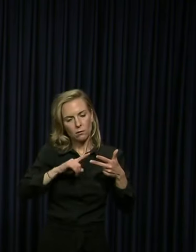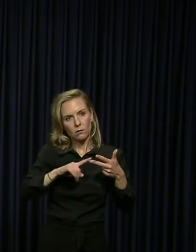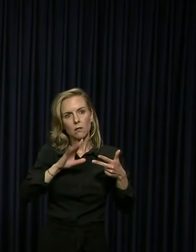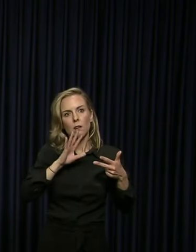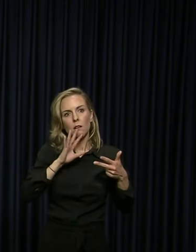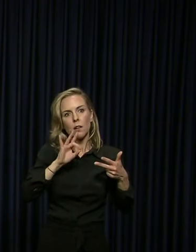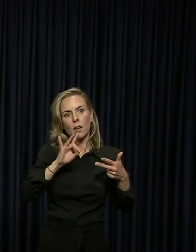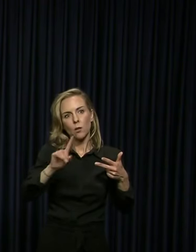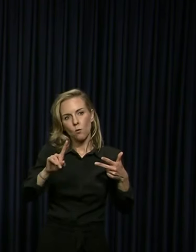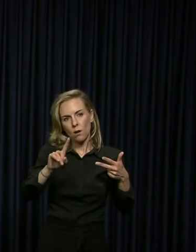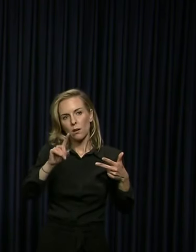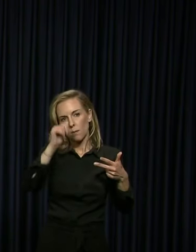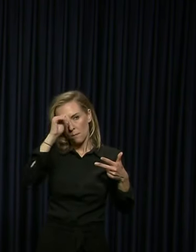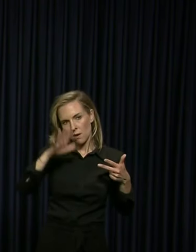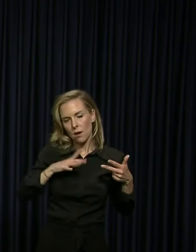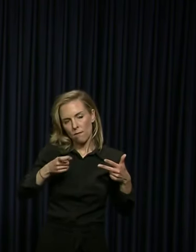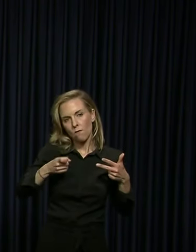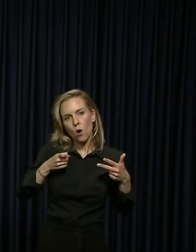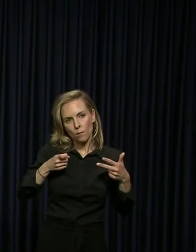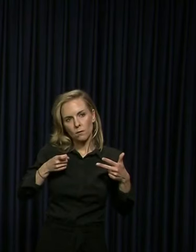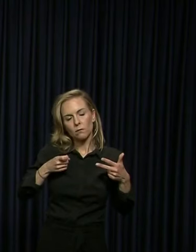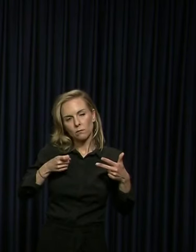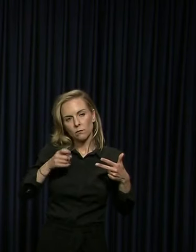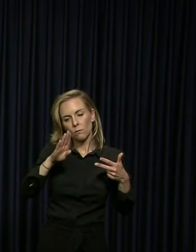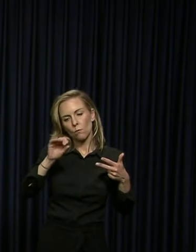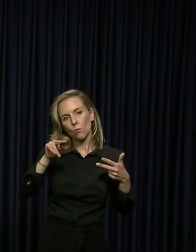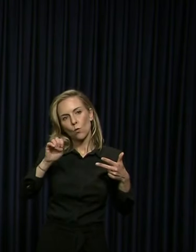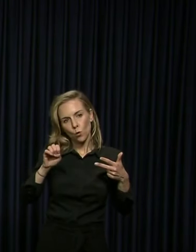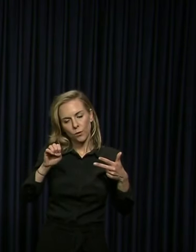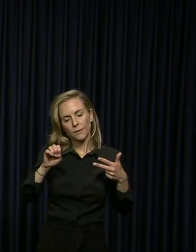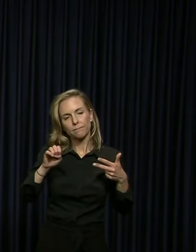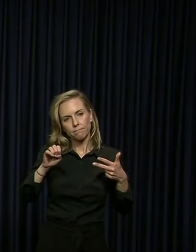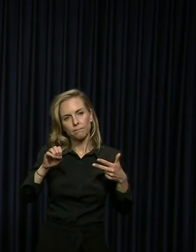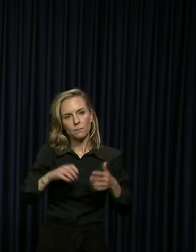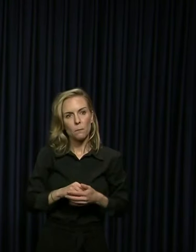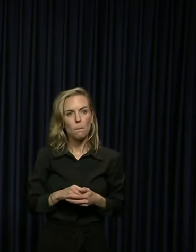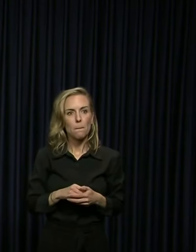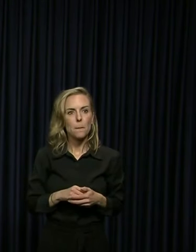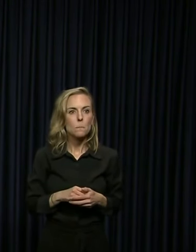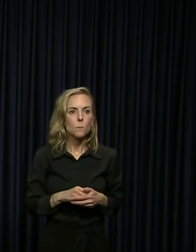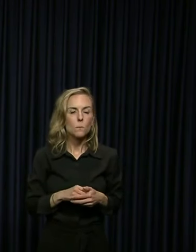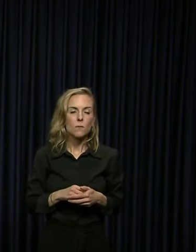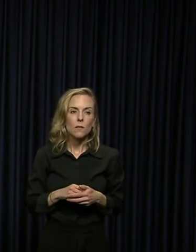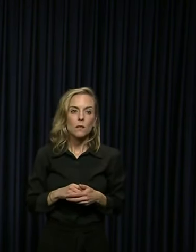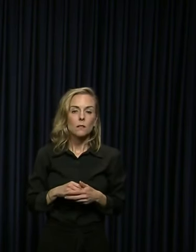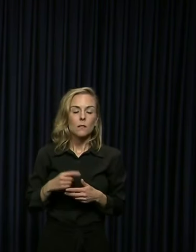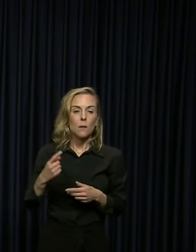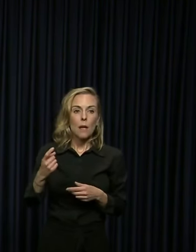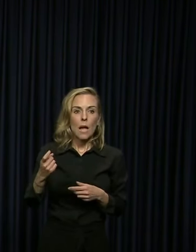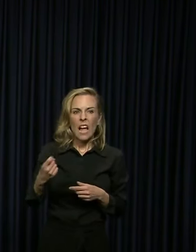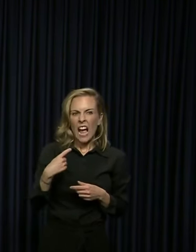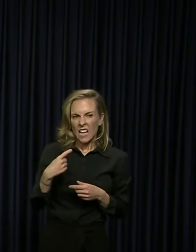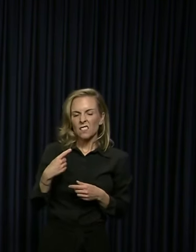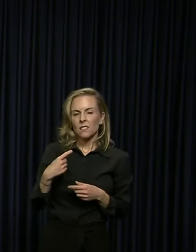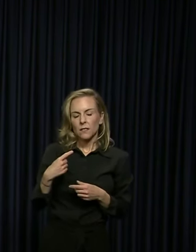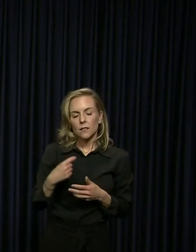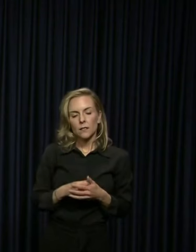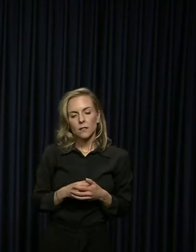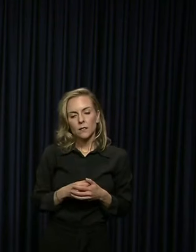HE'S A UNION BRICKLAYER. HE HAS SEVEN KIDS AND SEVEN GRANDKIDS.